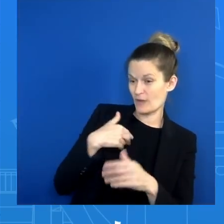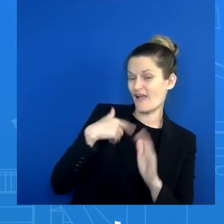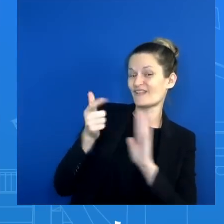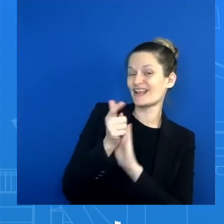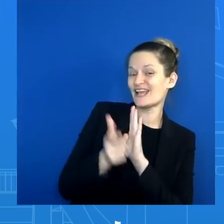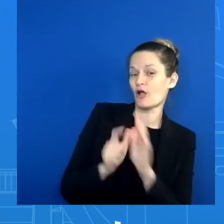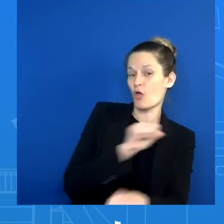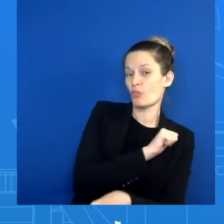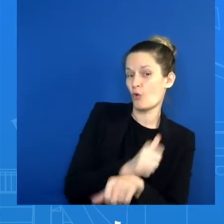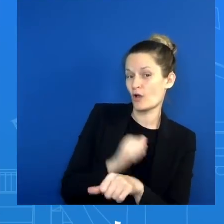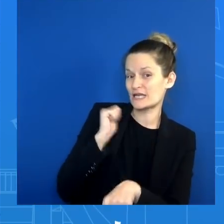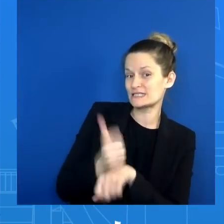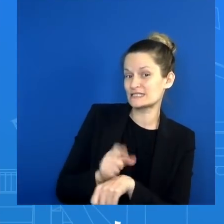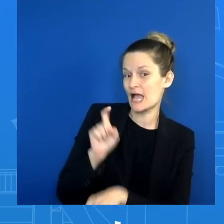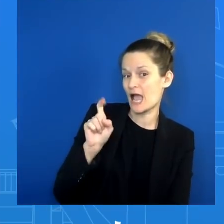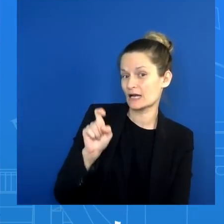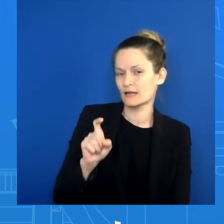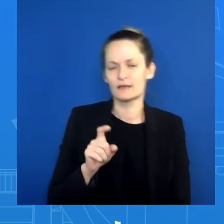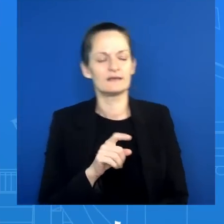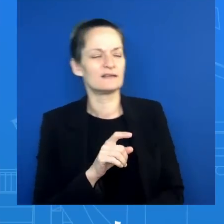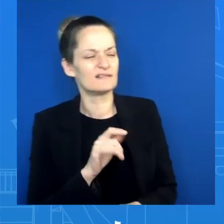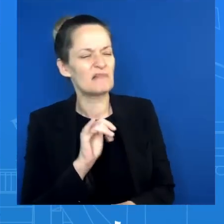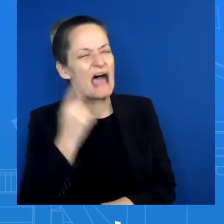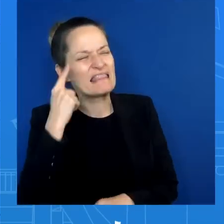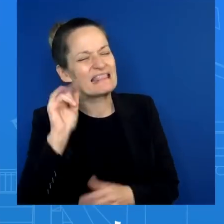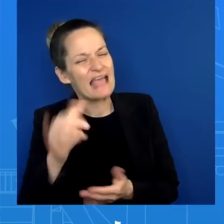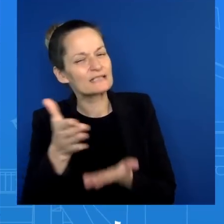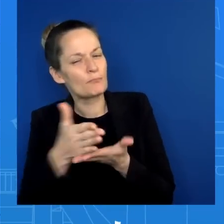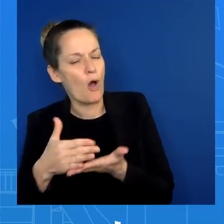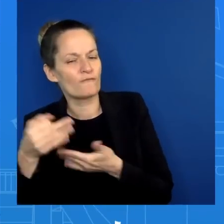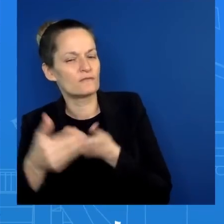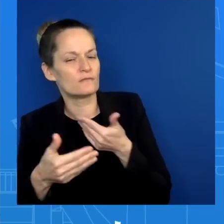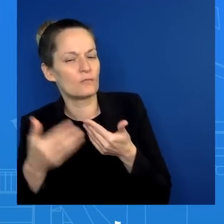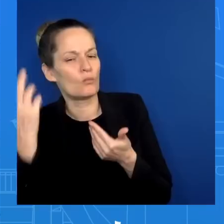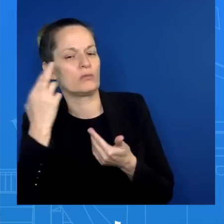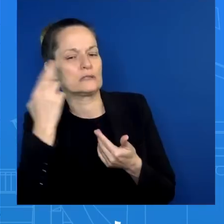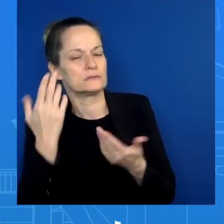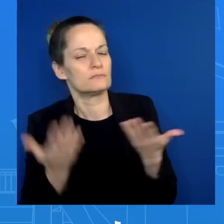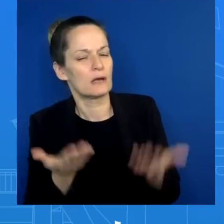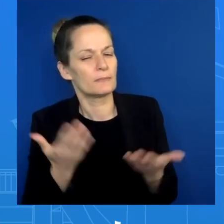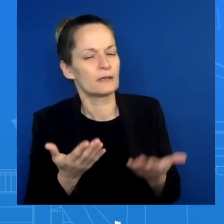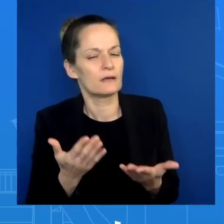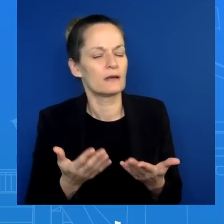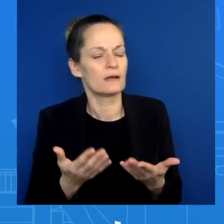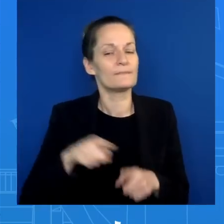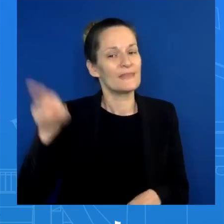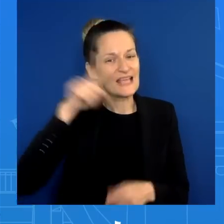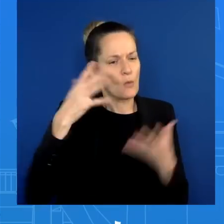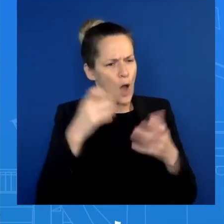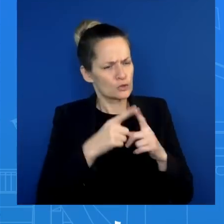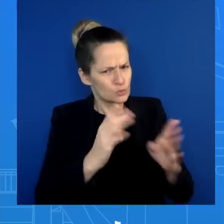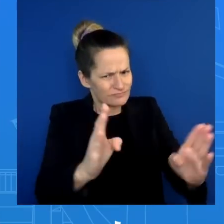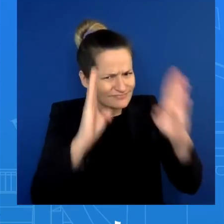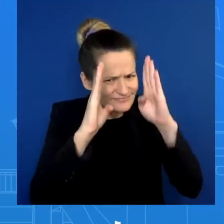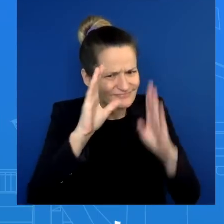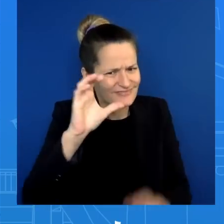Another part of it is making sure that he listens to everybody, his economic team. Right. He has conversations with congressional members.